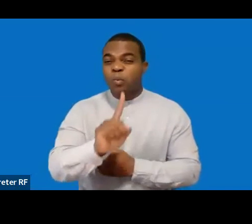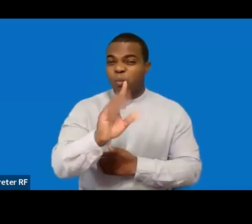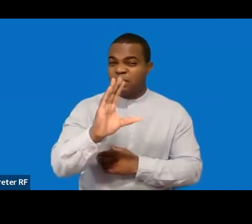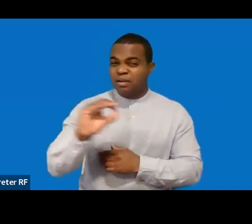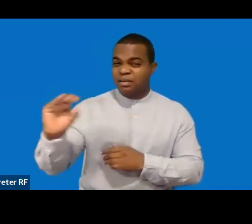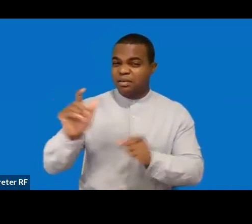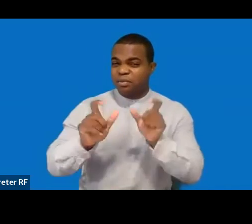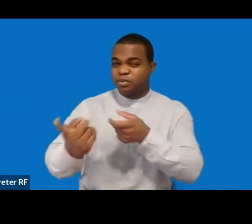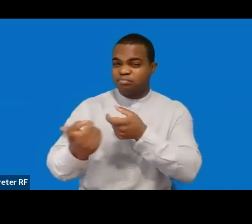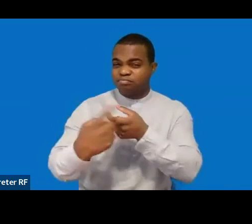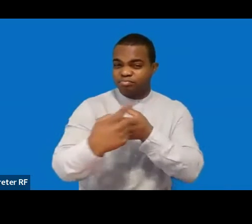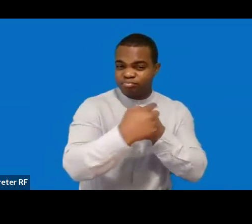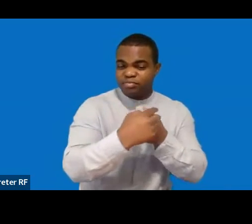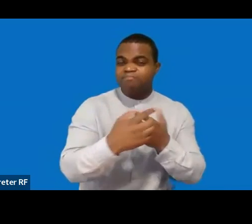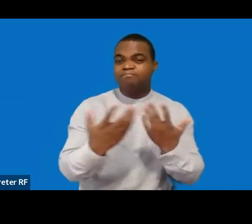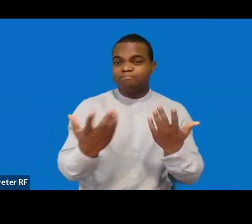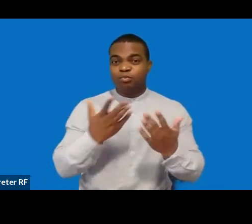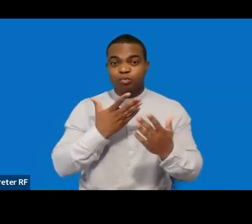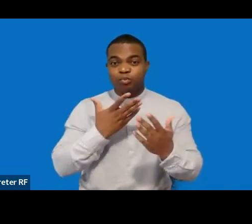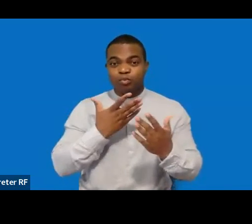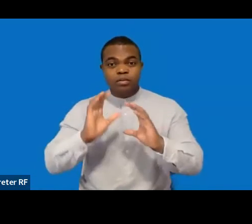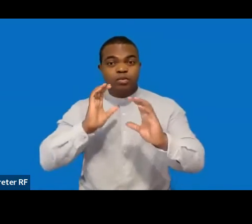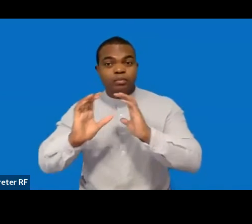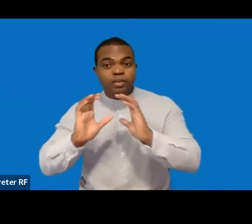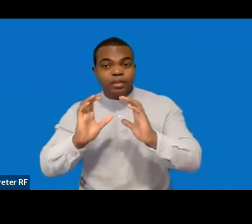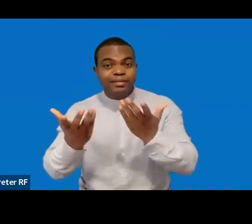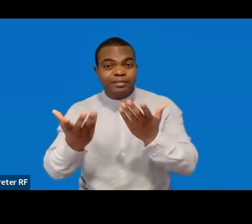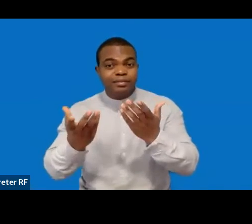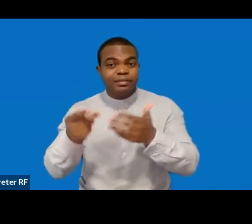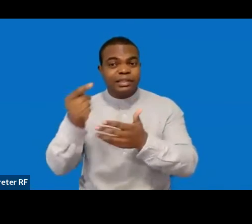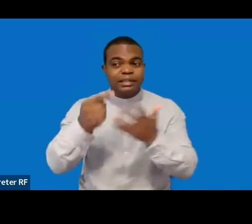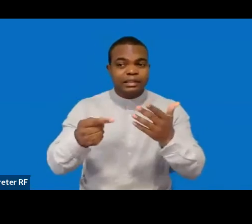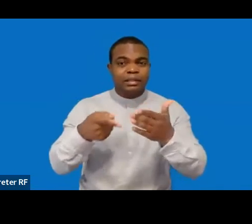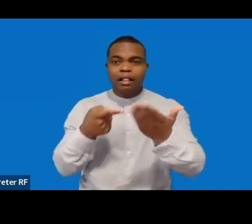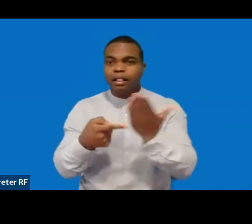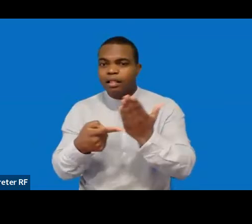For questions and answers, please use the Q&A box on Zoom.